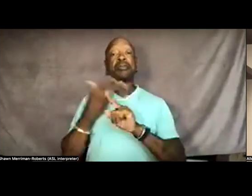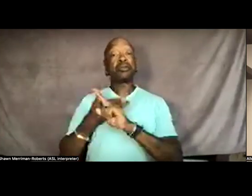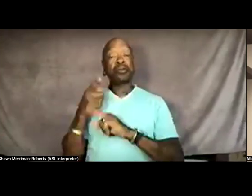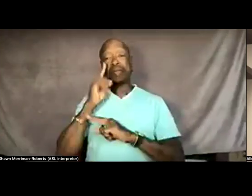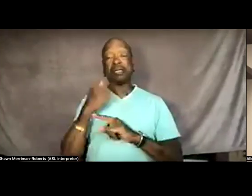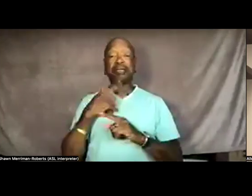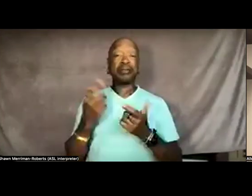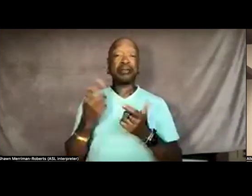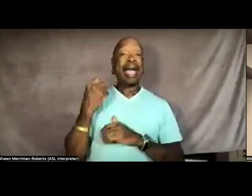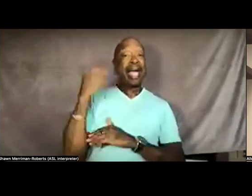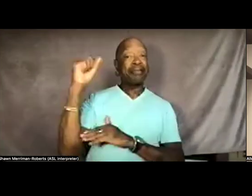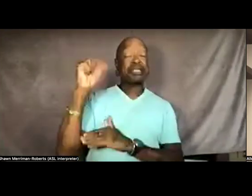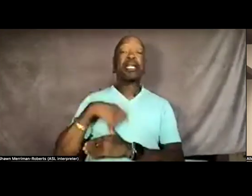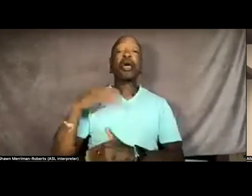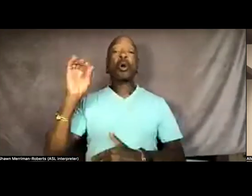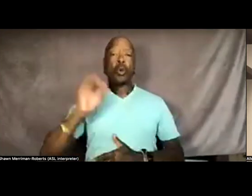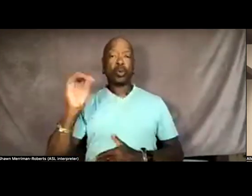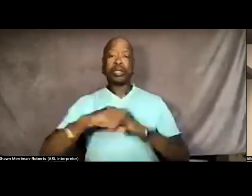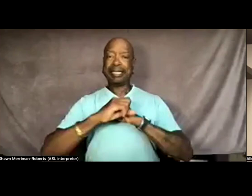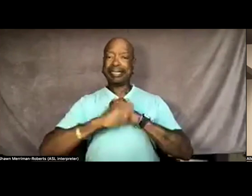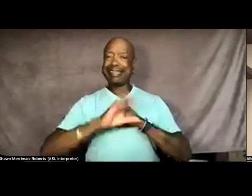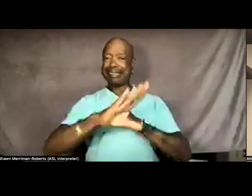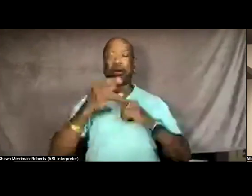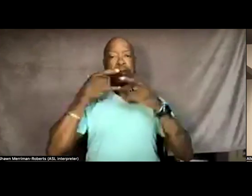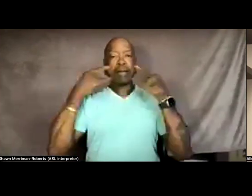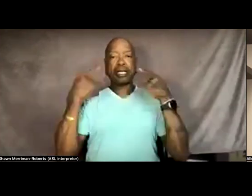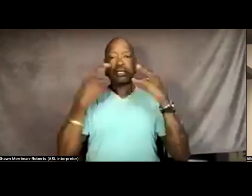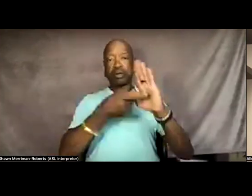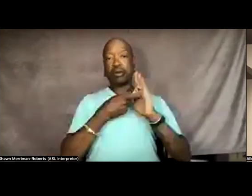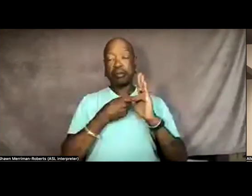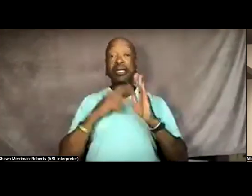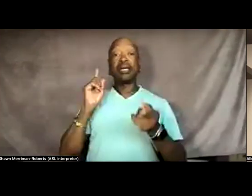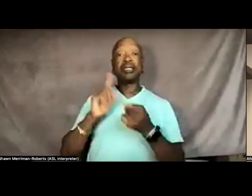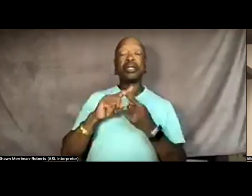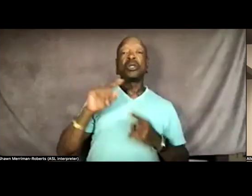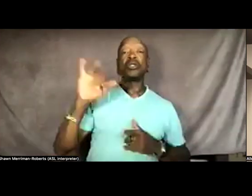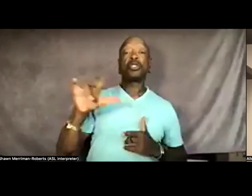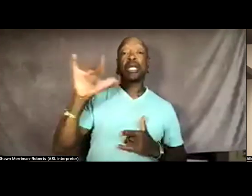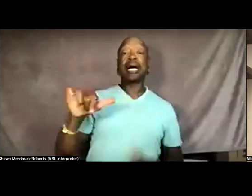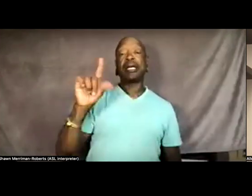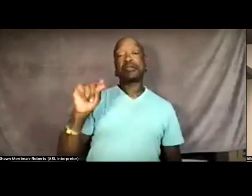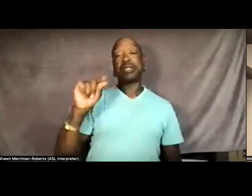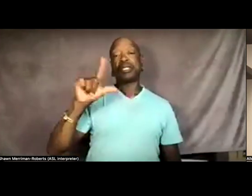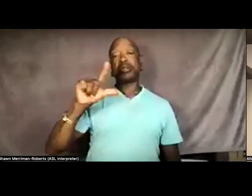Oakland extended its mask requirement through July of 2023 and then in March of 23 right